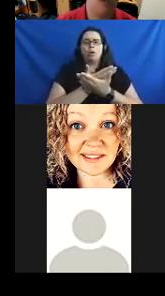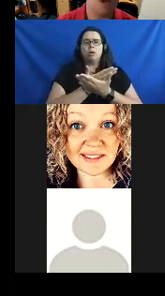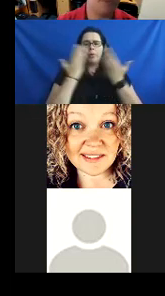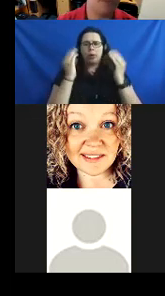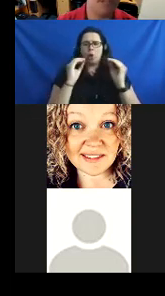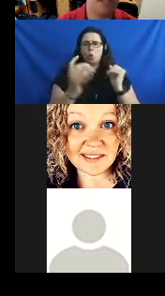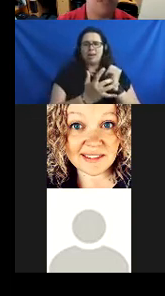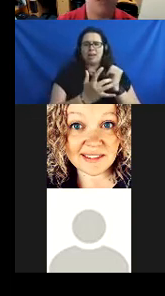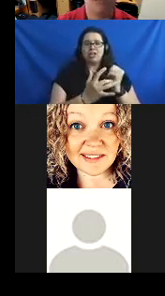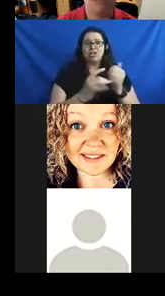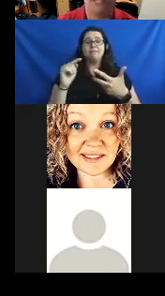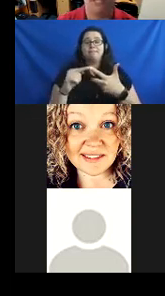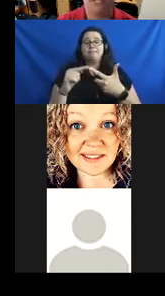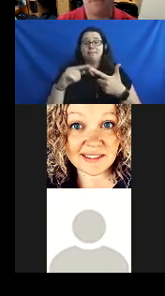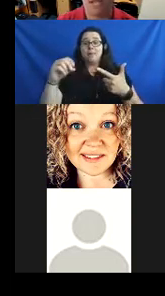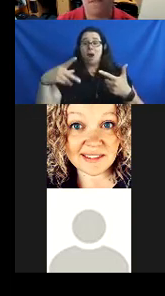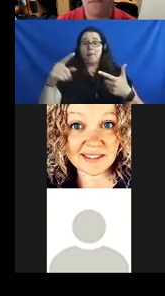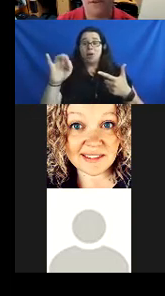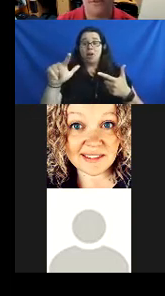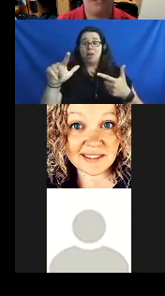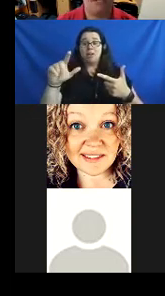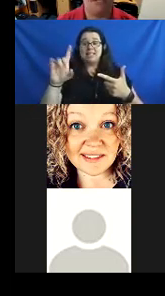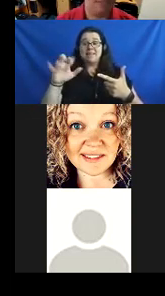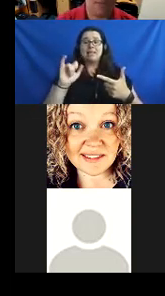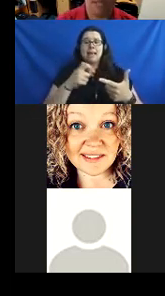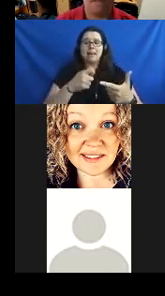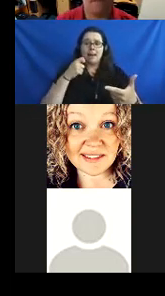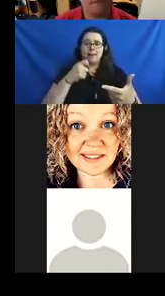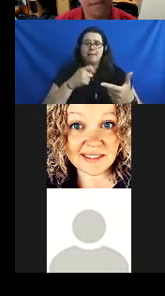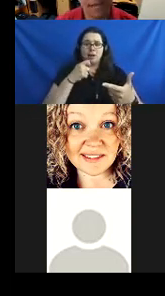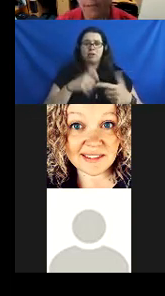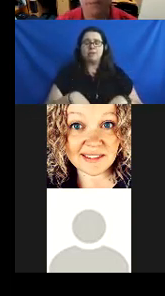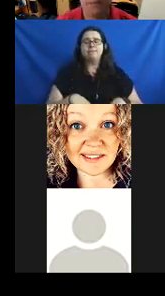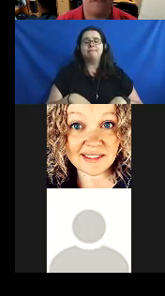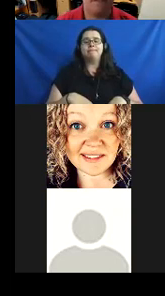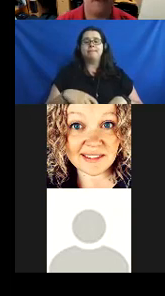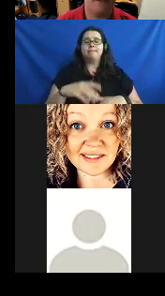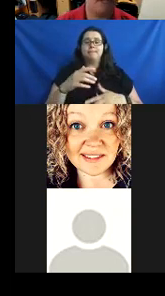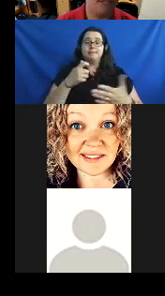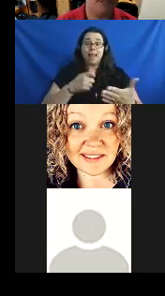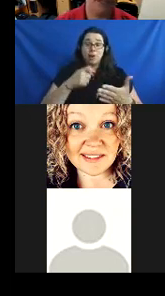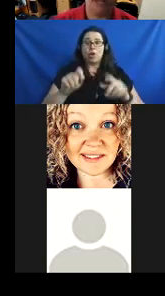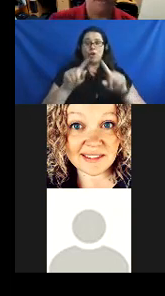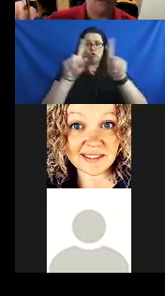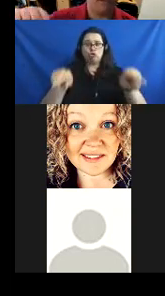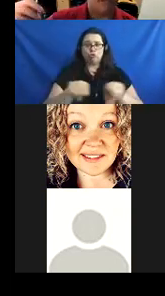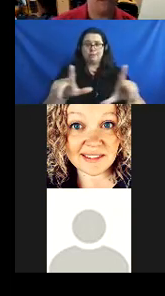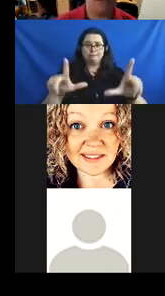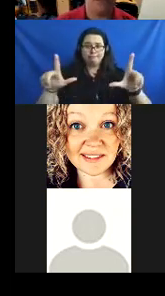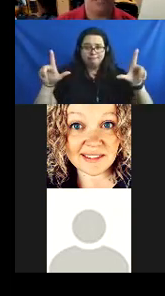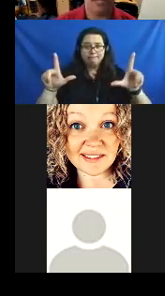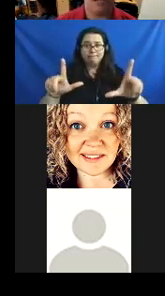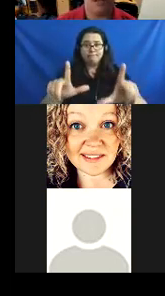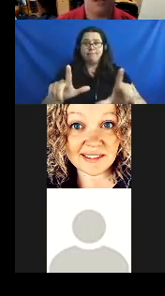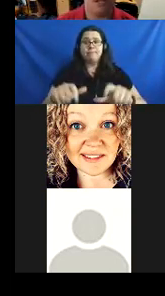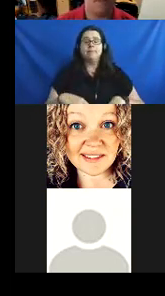OPTICAL DEVICES THERE ARE MAGNIFIERS THAT YOU CAN GET ON